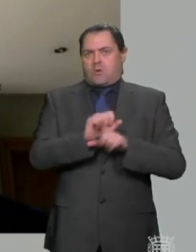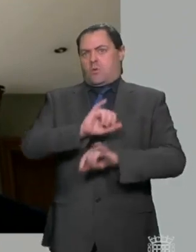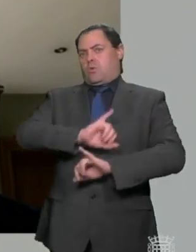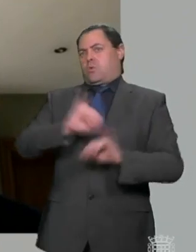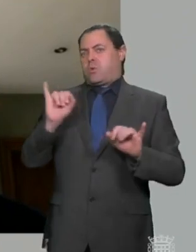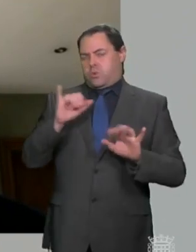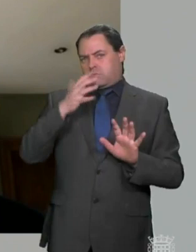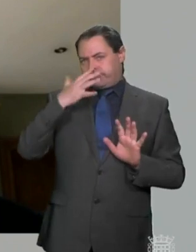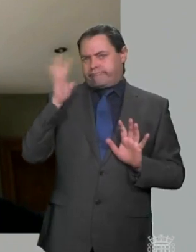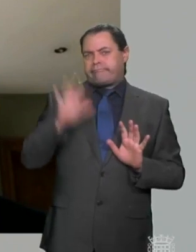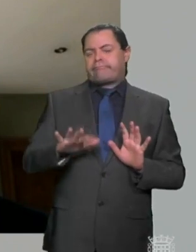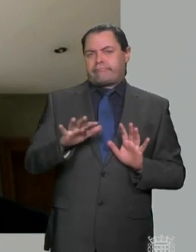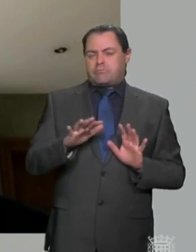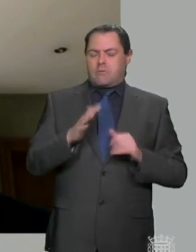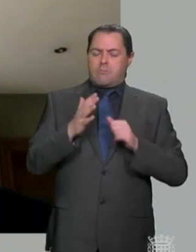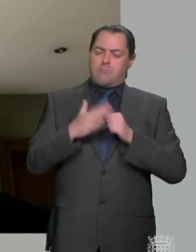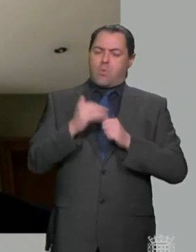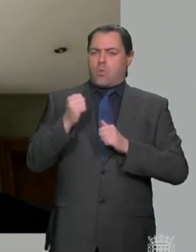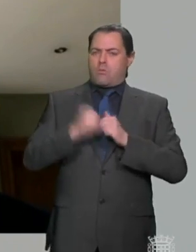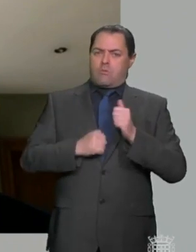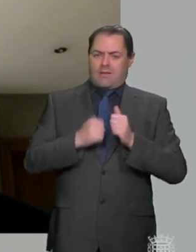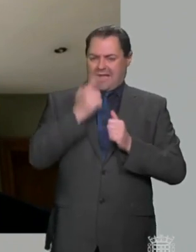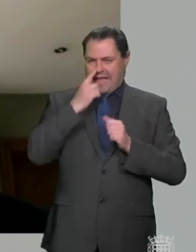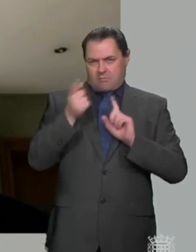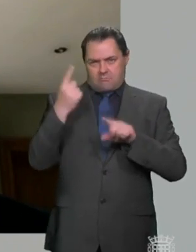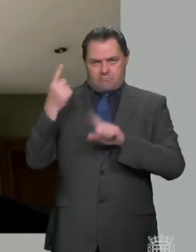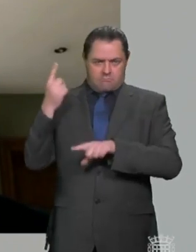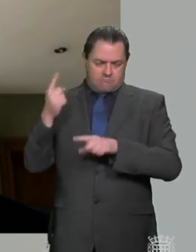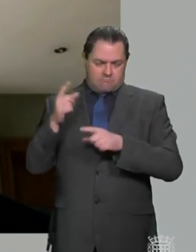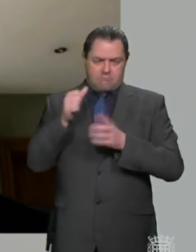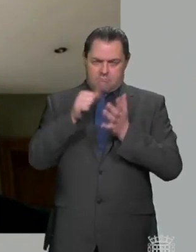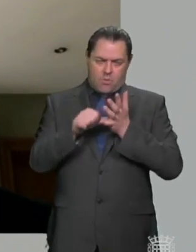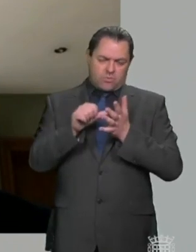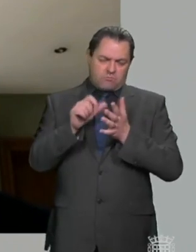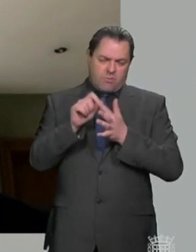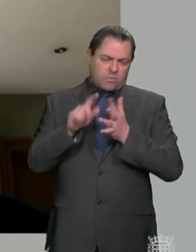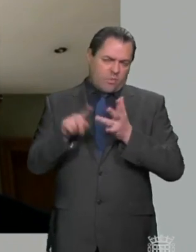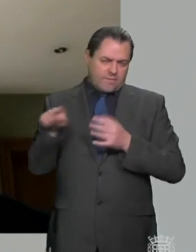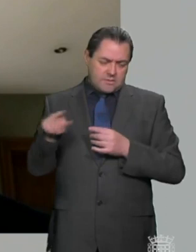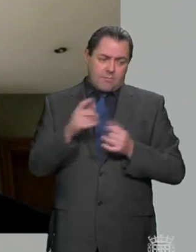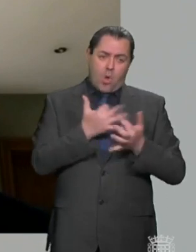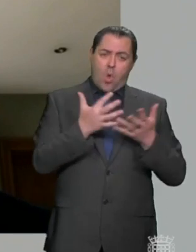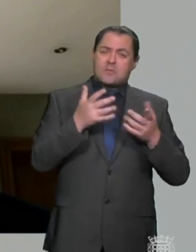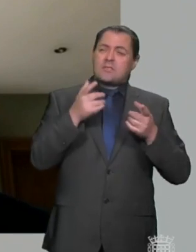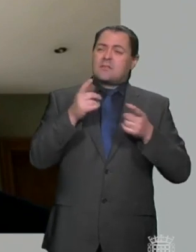given more teeth. However, there is widespread concern, shared by Post Office CEO Nick Read,